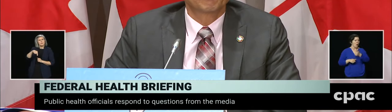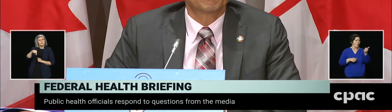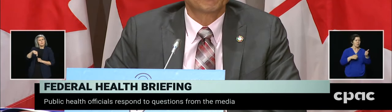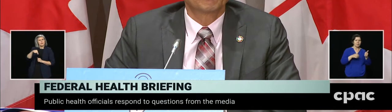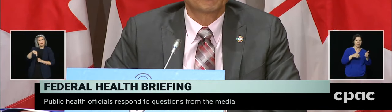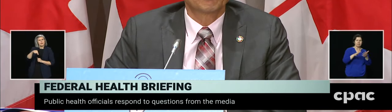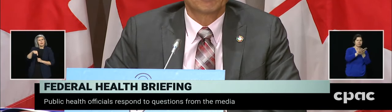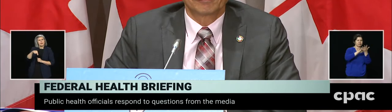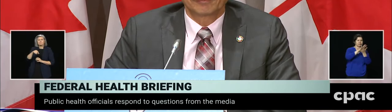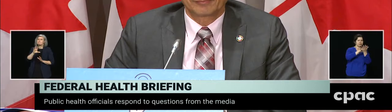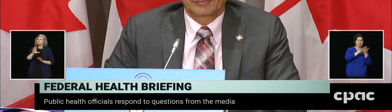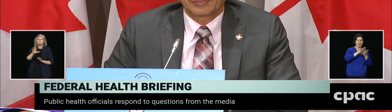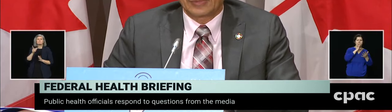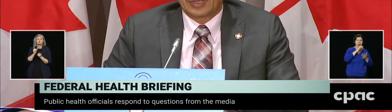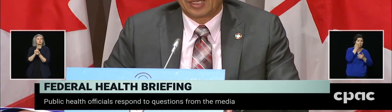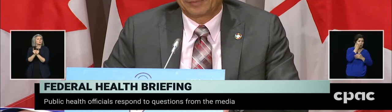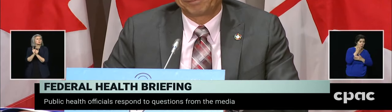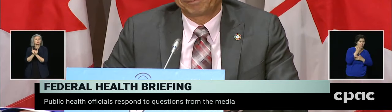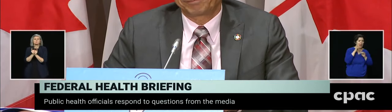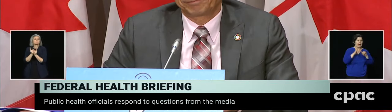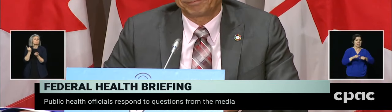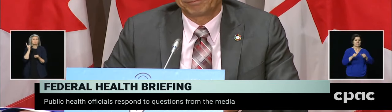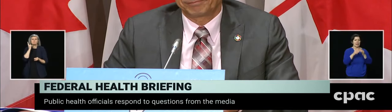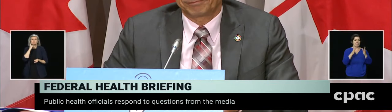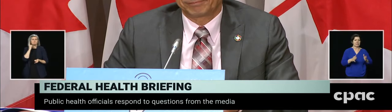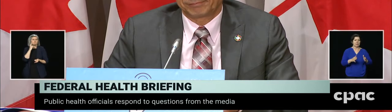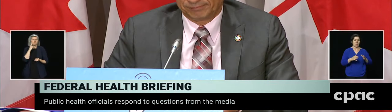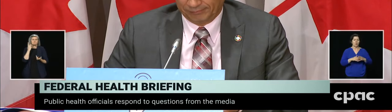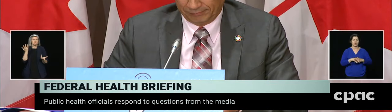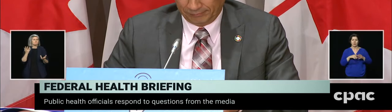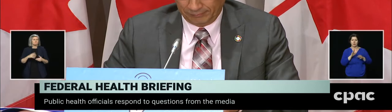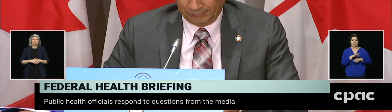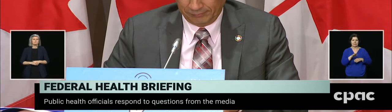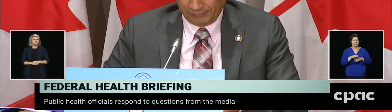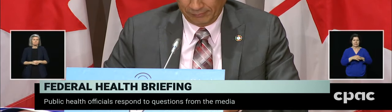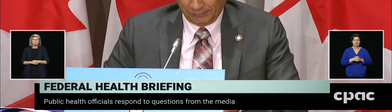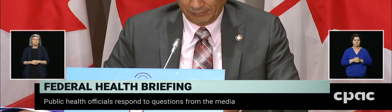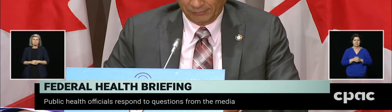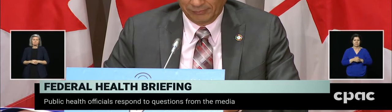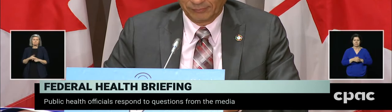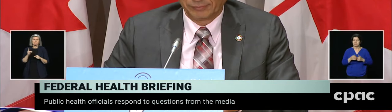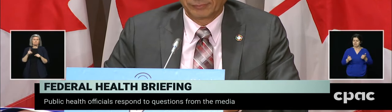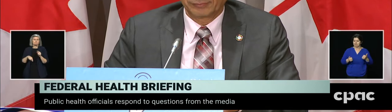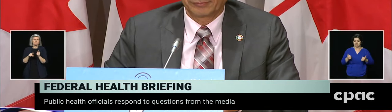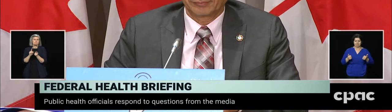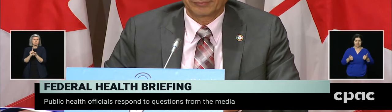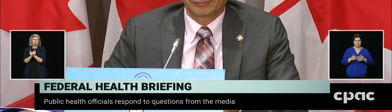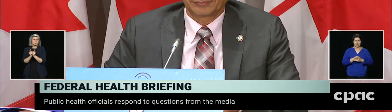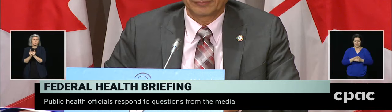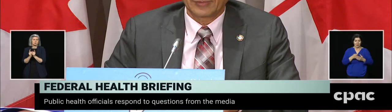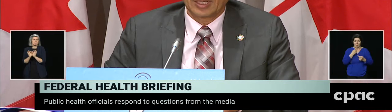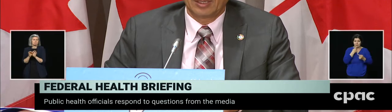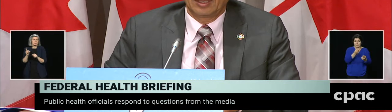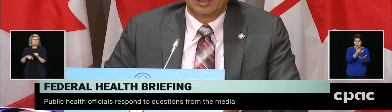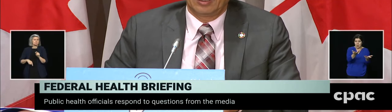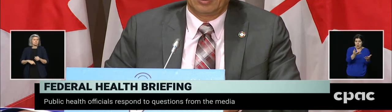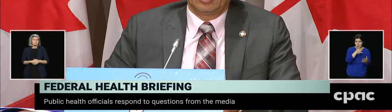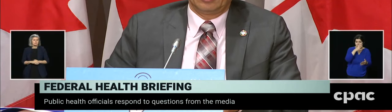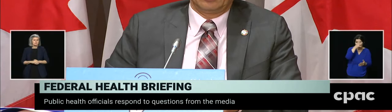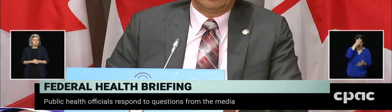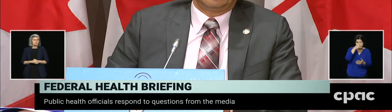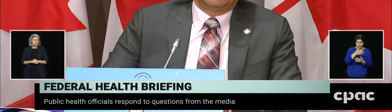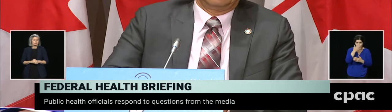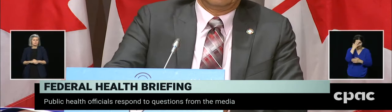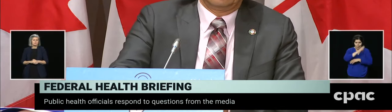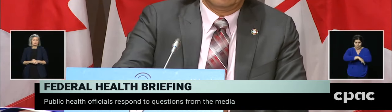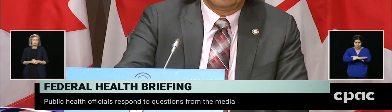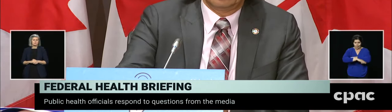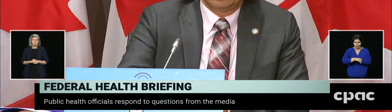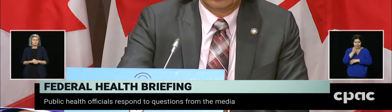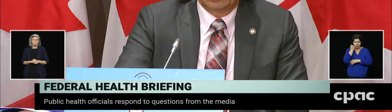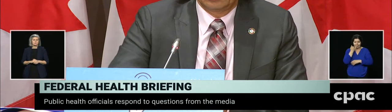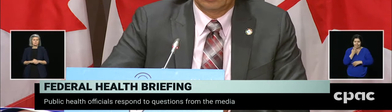IN QUEBEC.